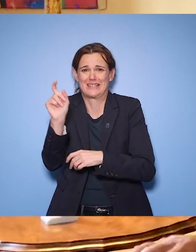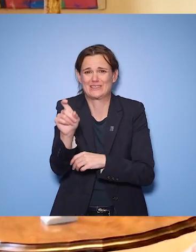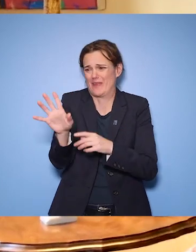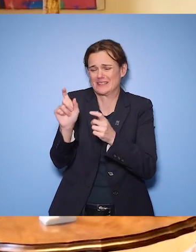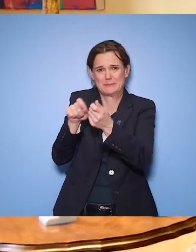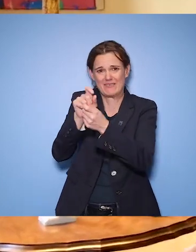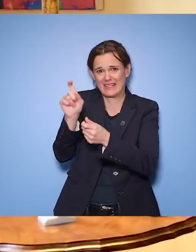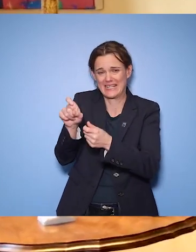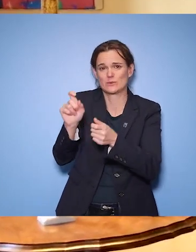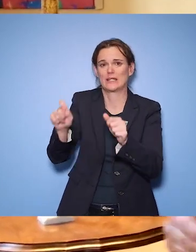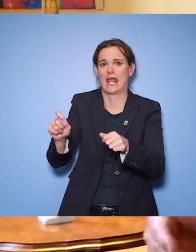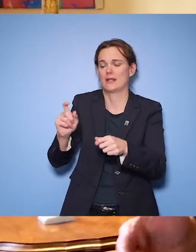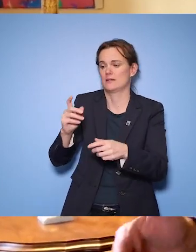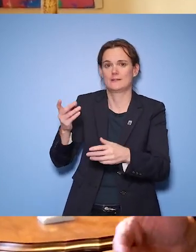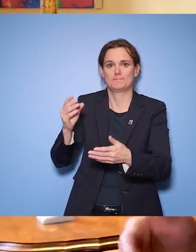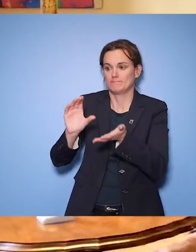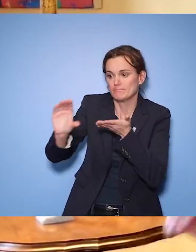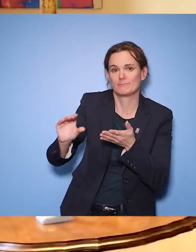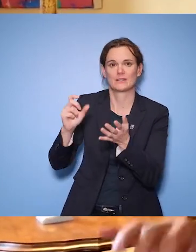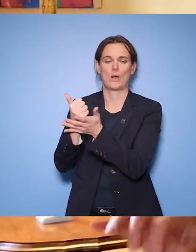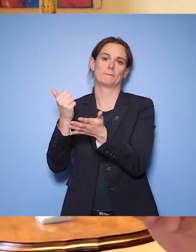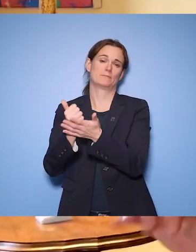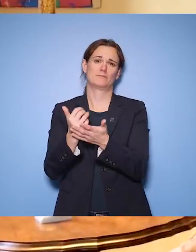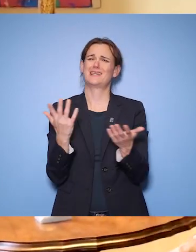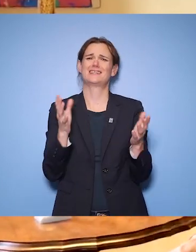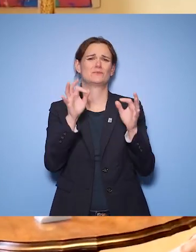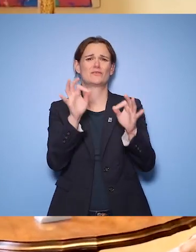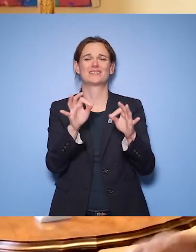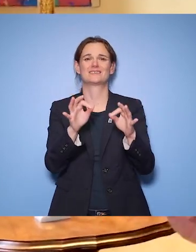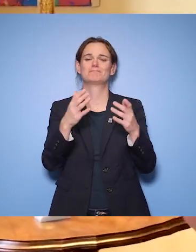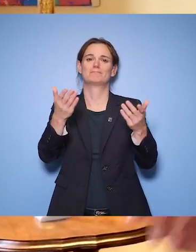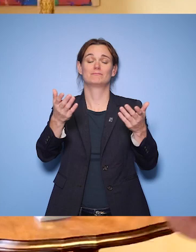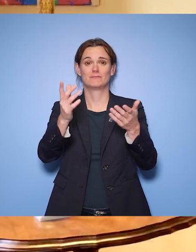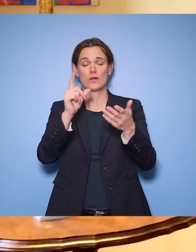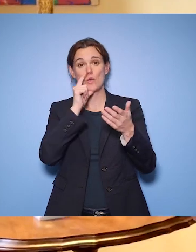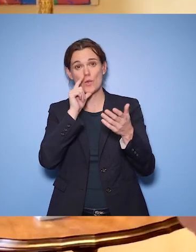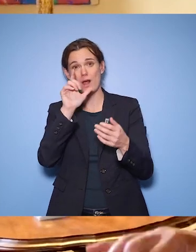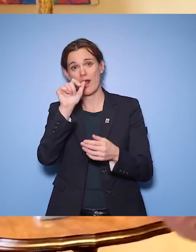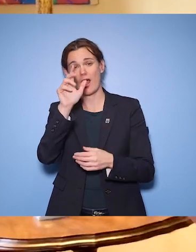is to help them get through. I cannot think of a better way for the alumni to support